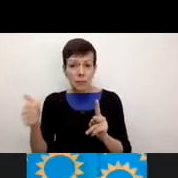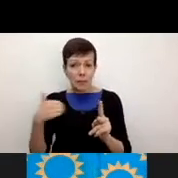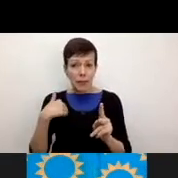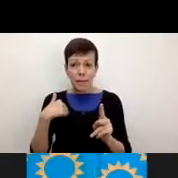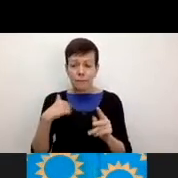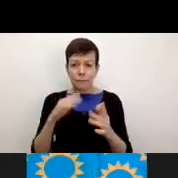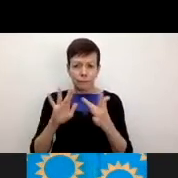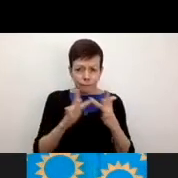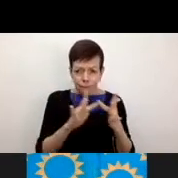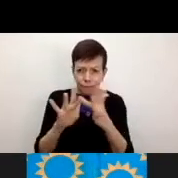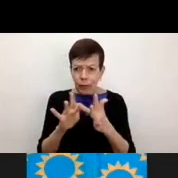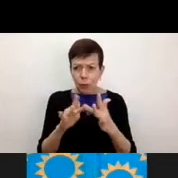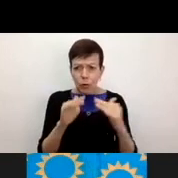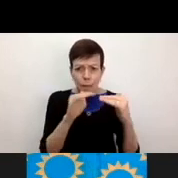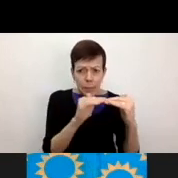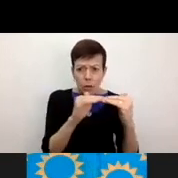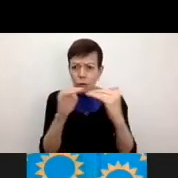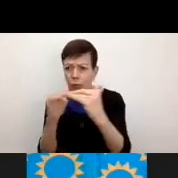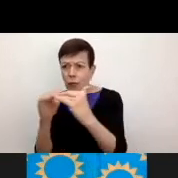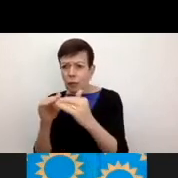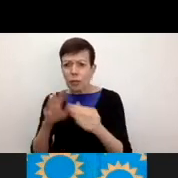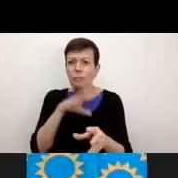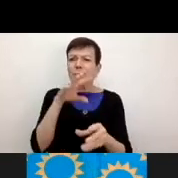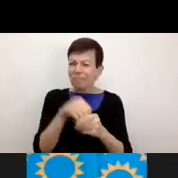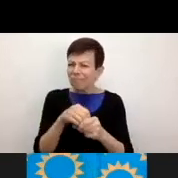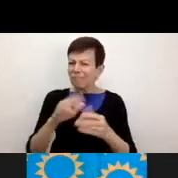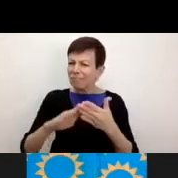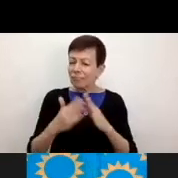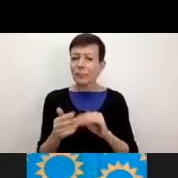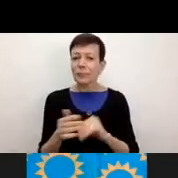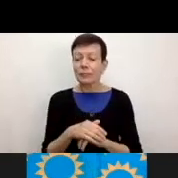And we also acknowledge that to be a professional artist does not necessarily mean that you're